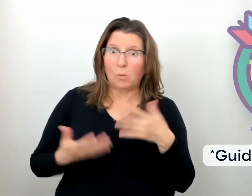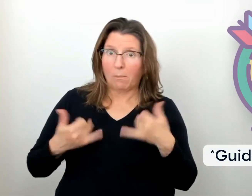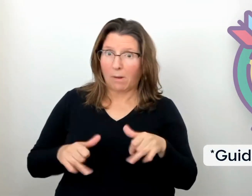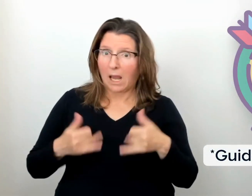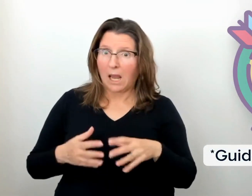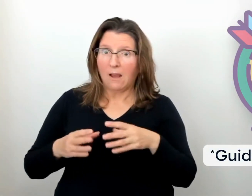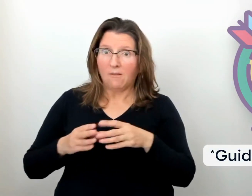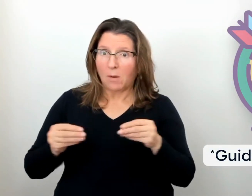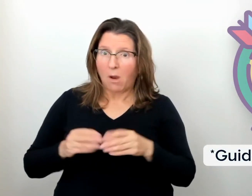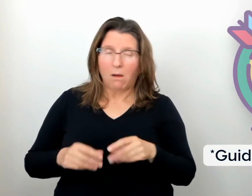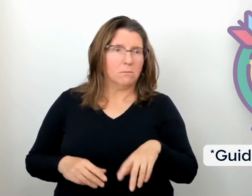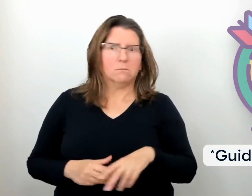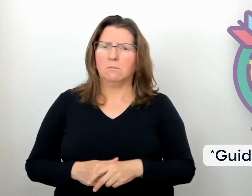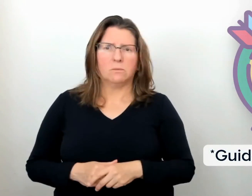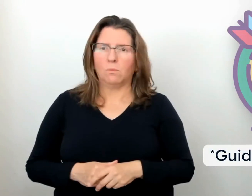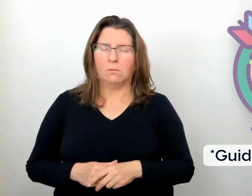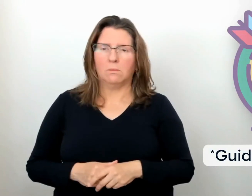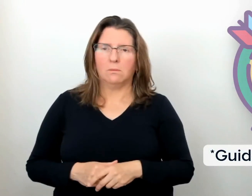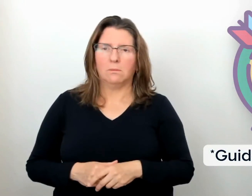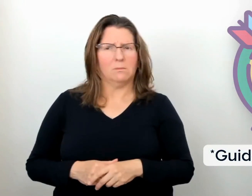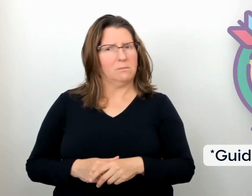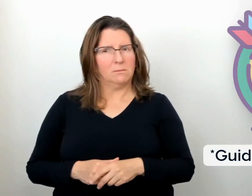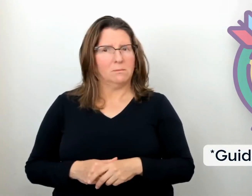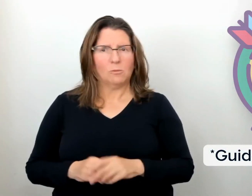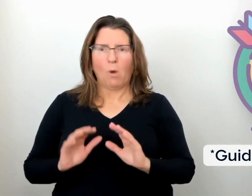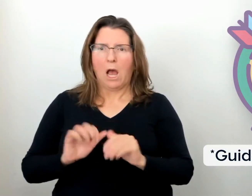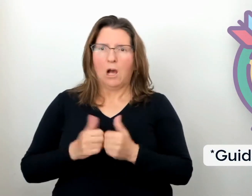I asked if he played football.